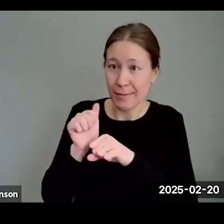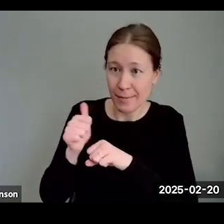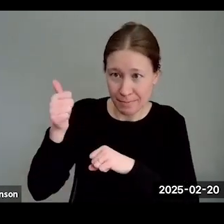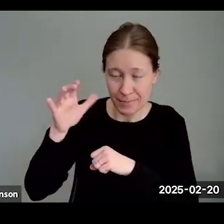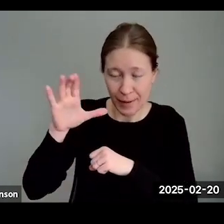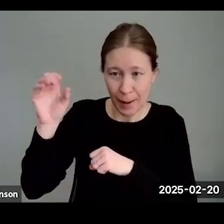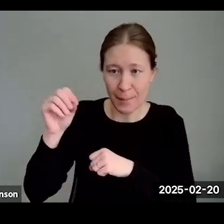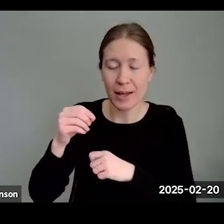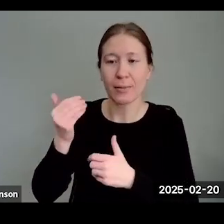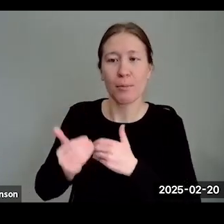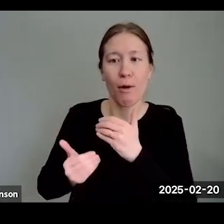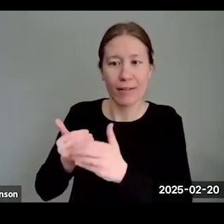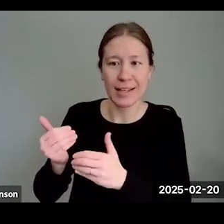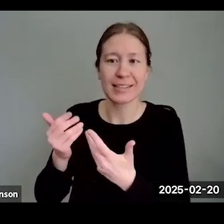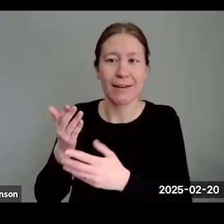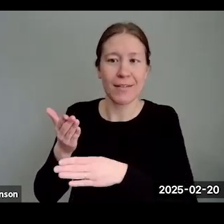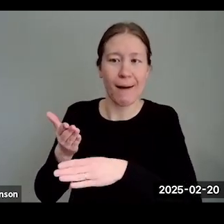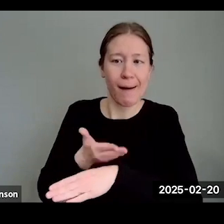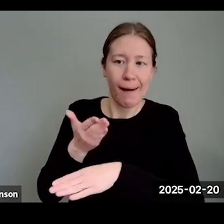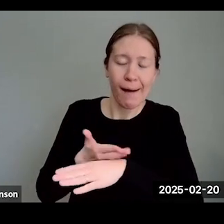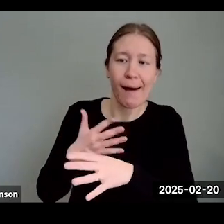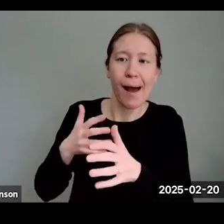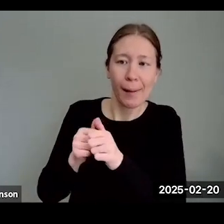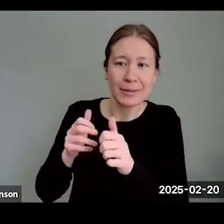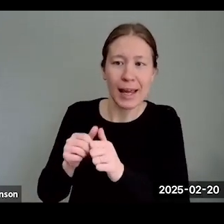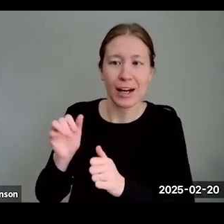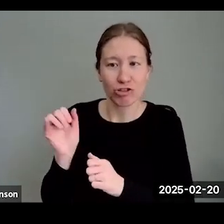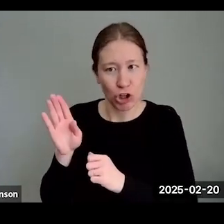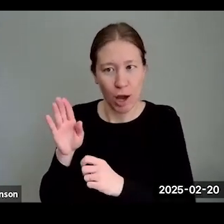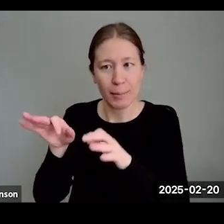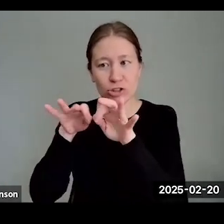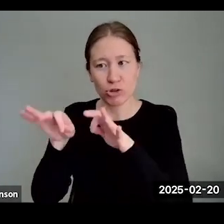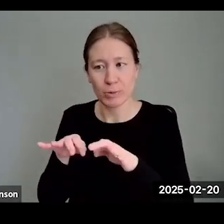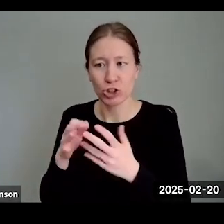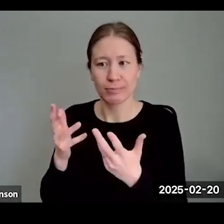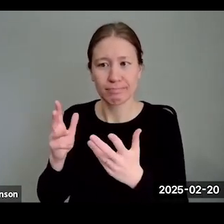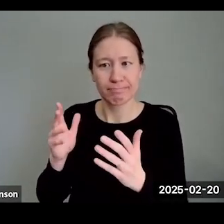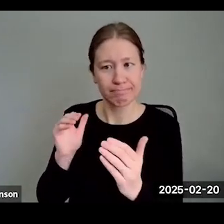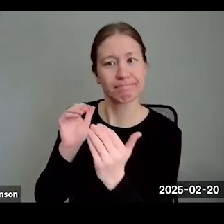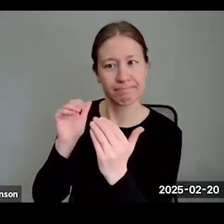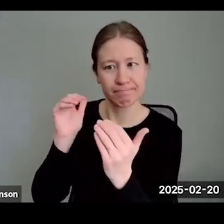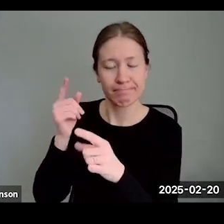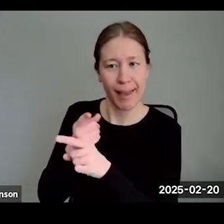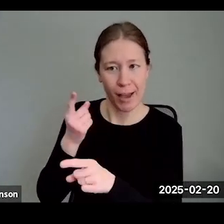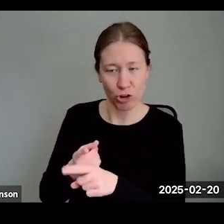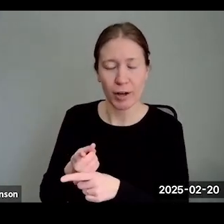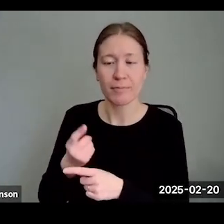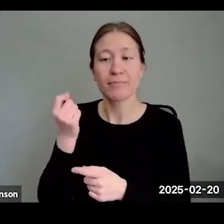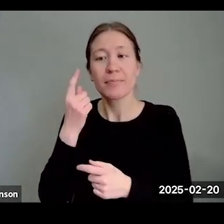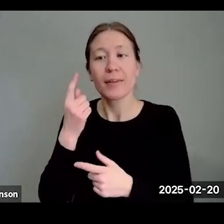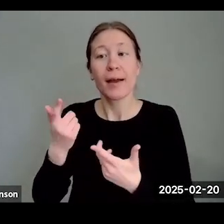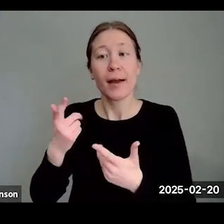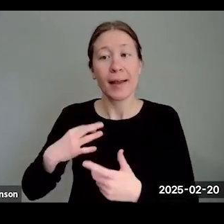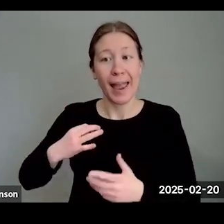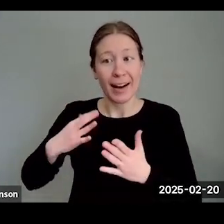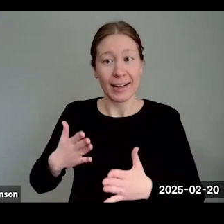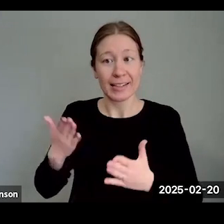of updating job descriptions, to be accurate and fair. To ensure that candidates with disabilities who might otherwise be qualified